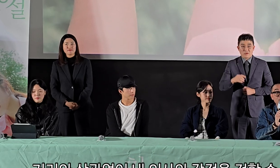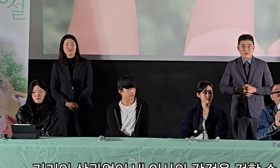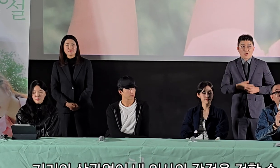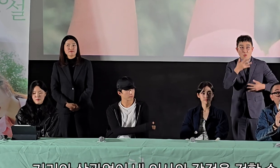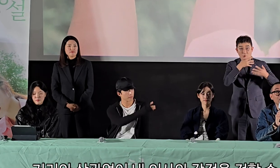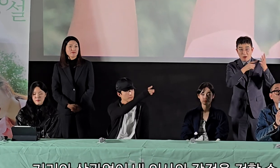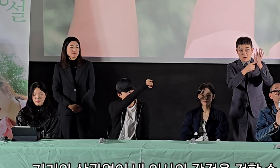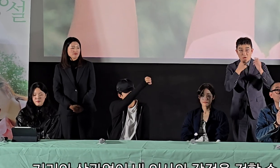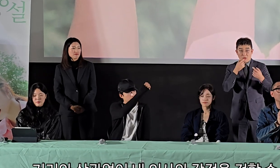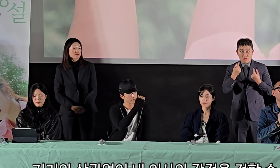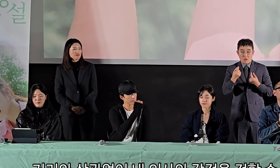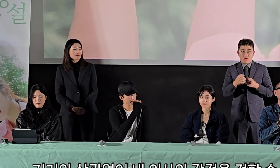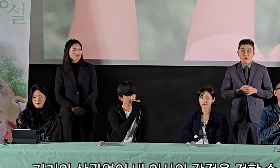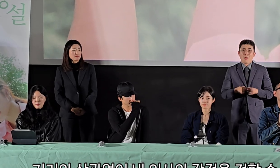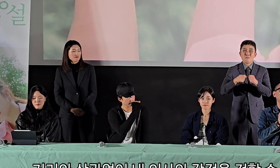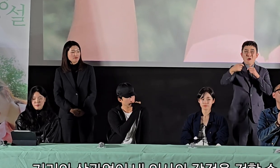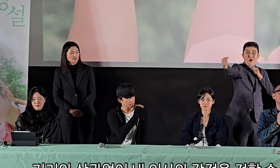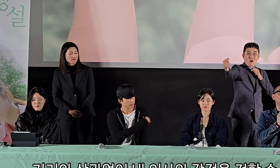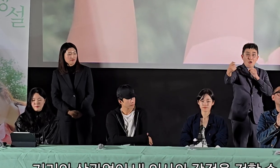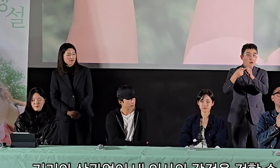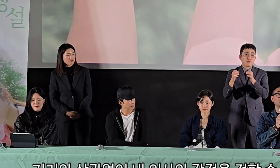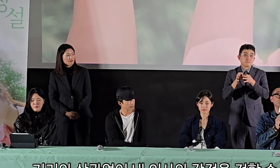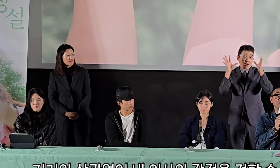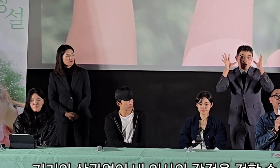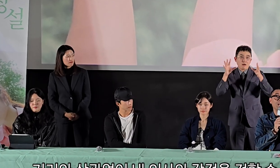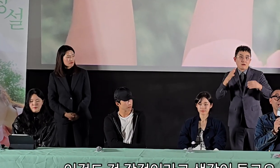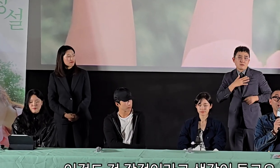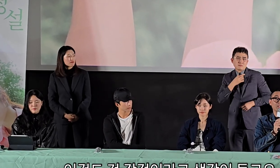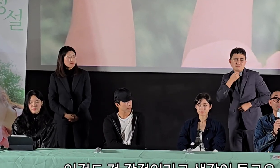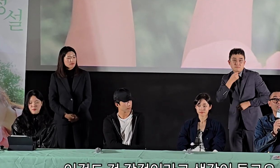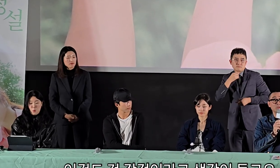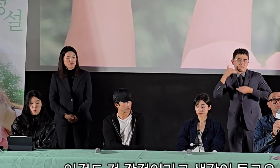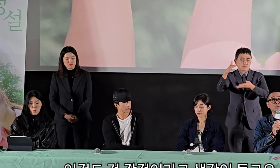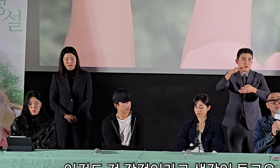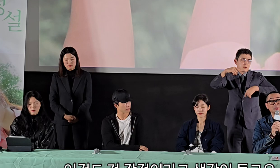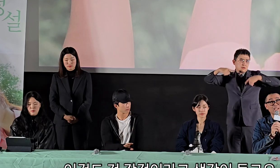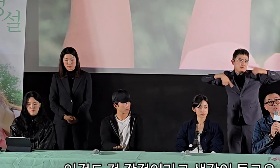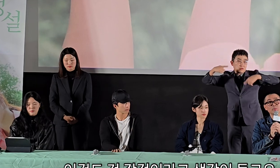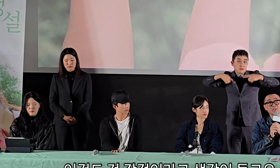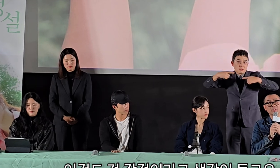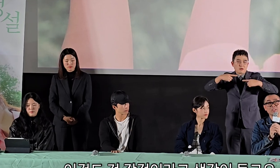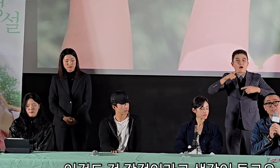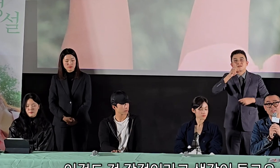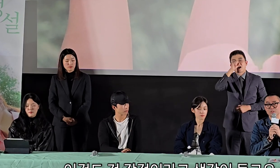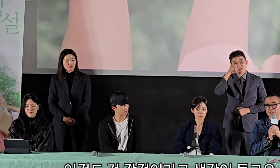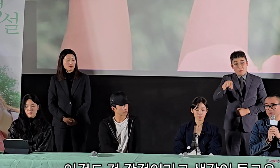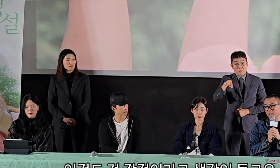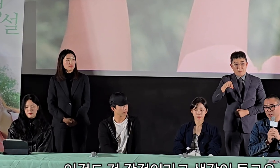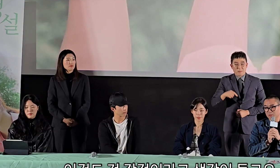but I can convey my thoughts and feelings regardless of the distance. I think this is also an advantage.